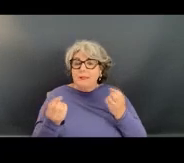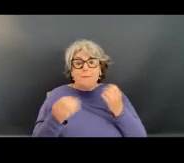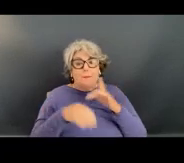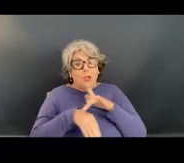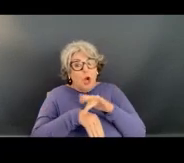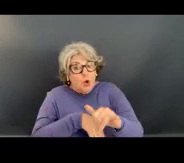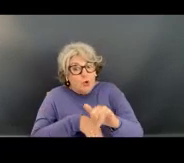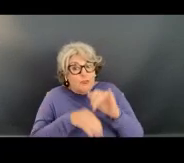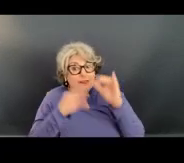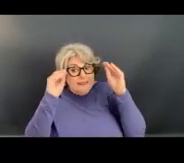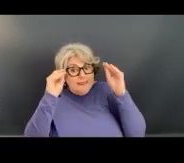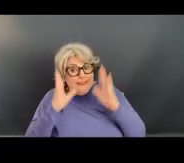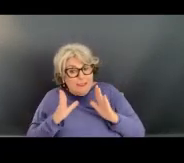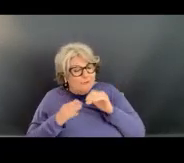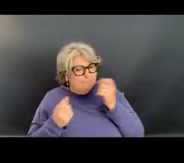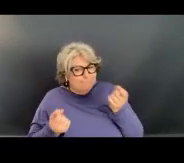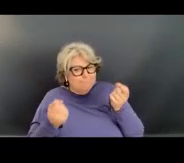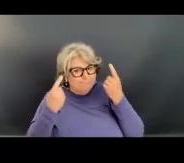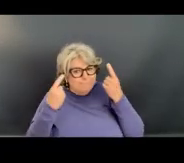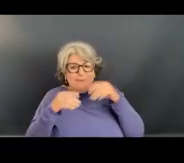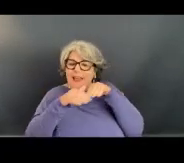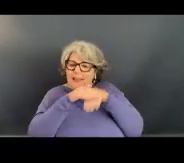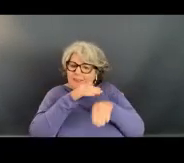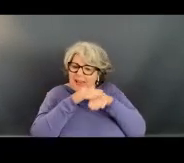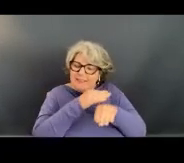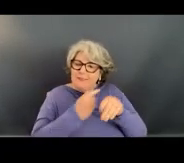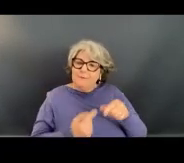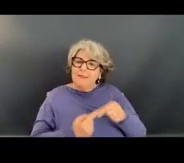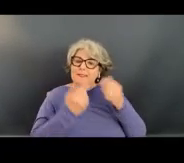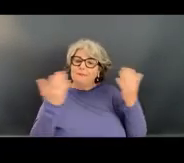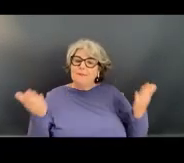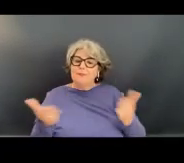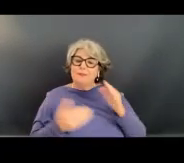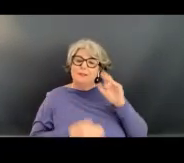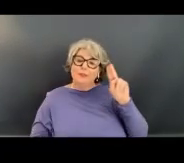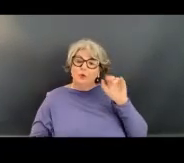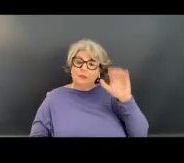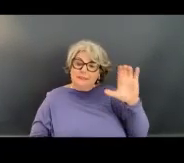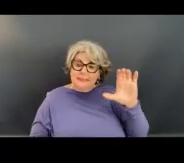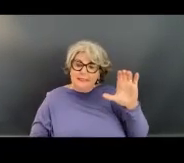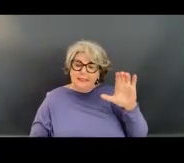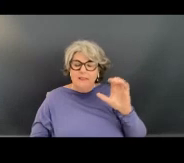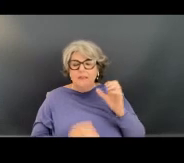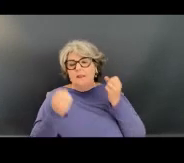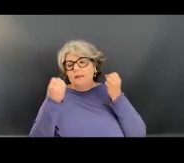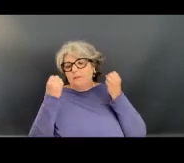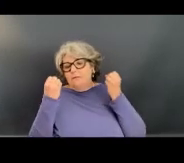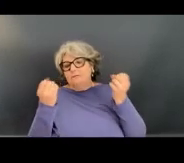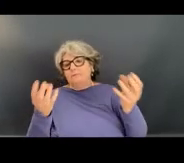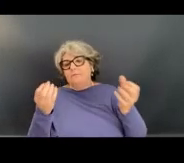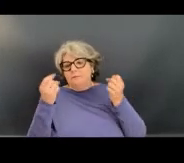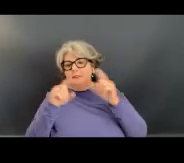understand that they have access to, especially here in New York City where there is such a plethora of organizations